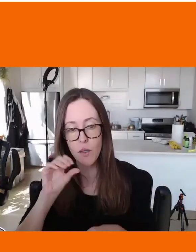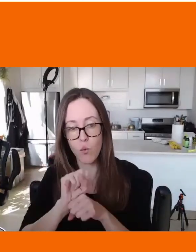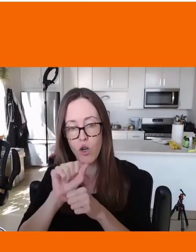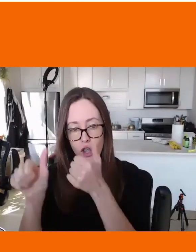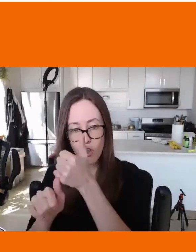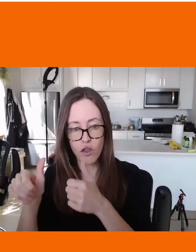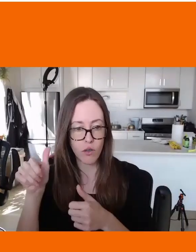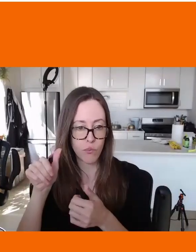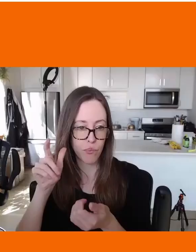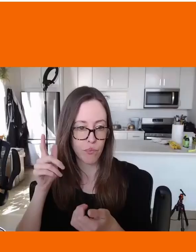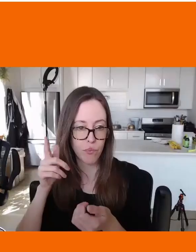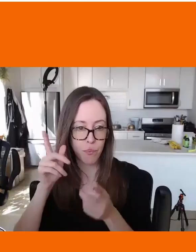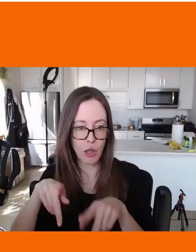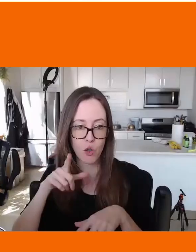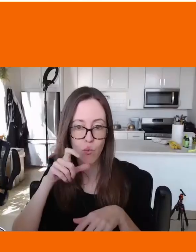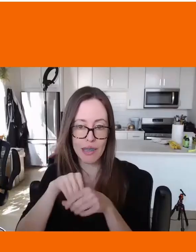make sure that we worked in the same lab together.